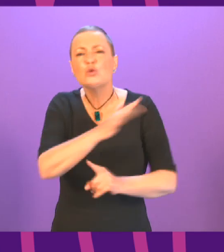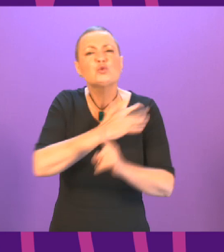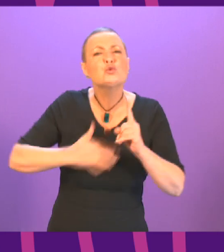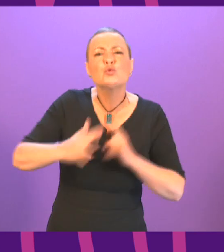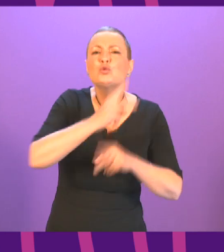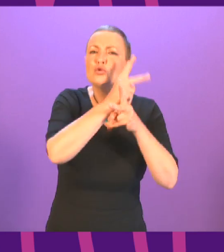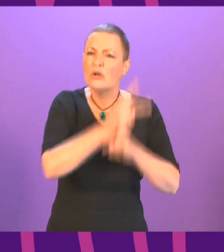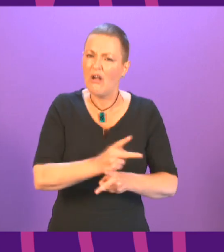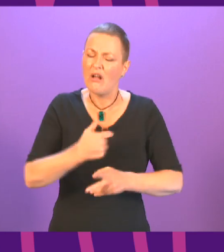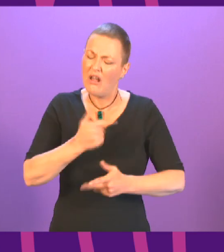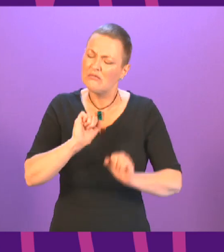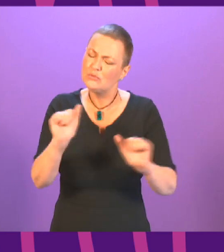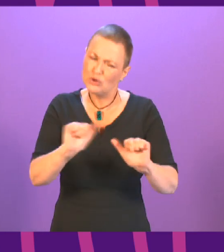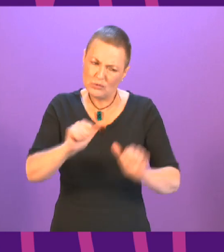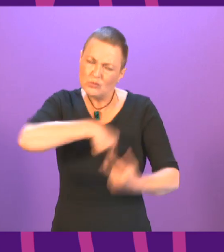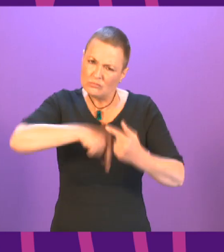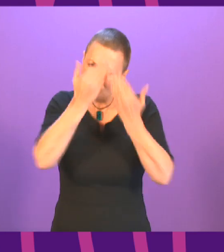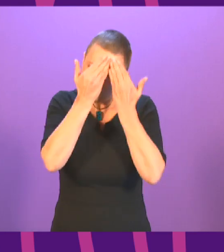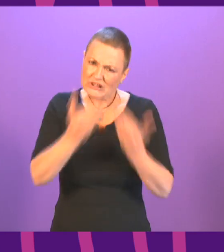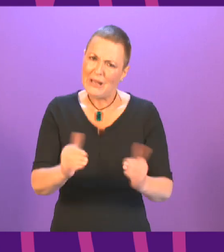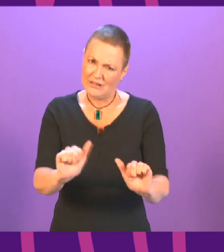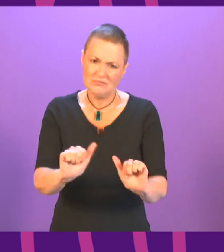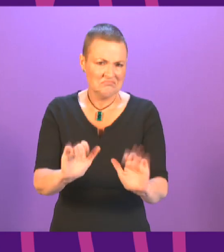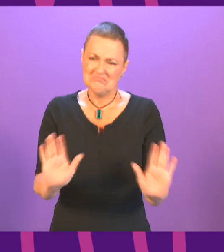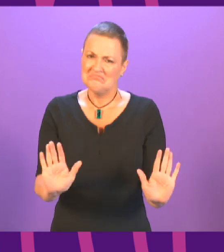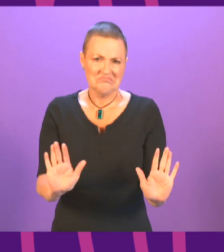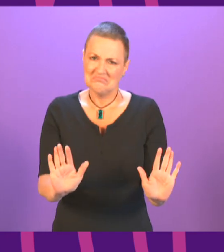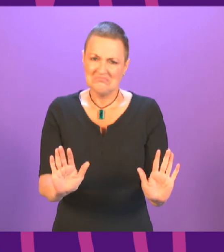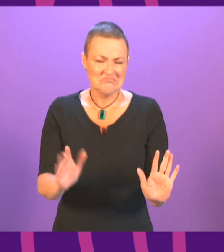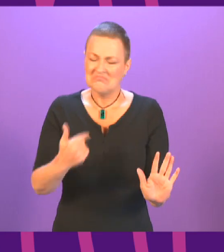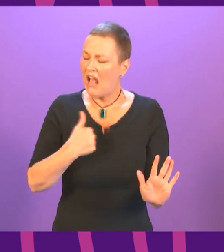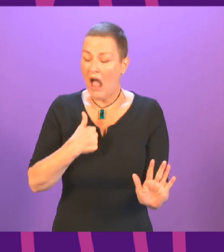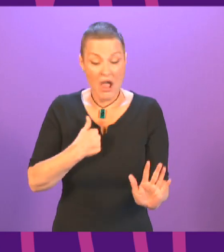in social care with the respect that I think we all agree they deserve, so I will not stand